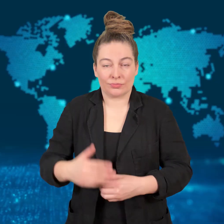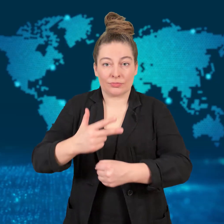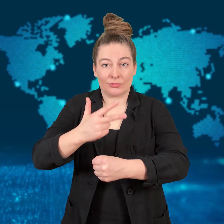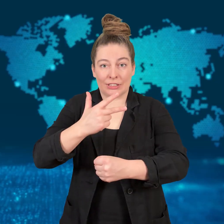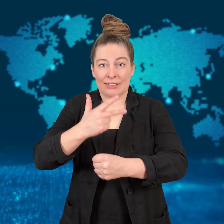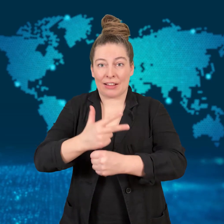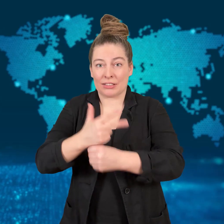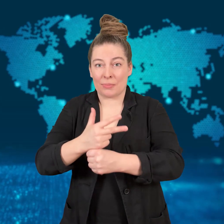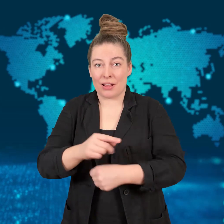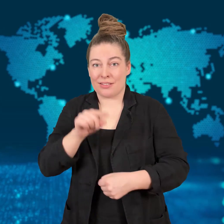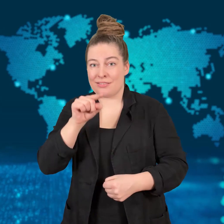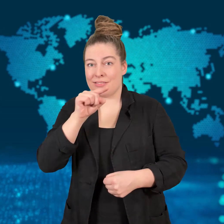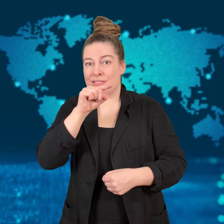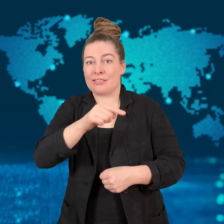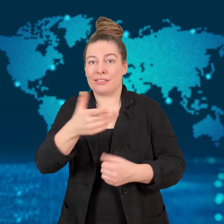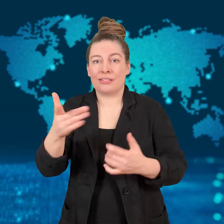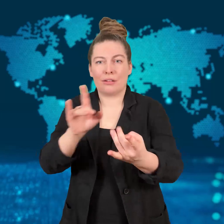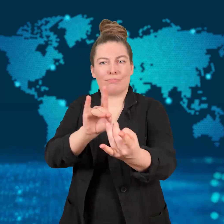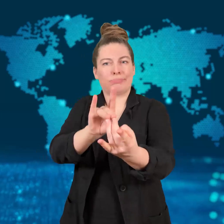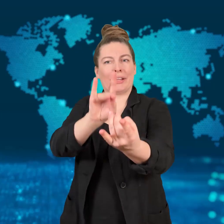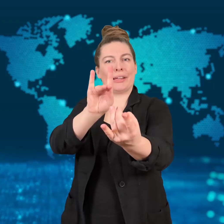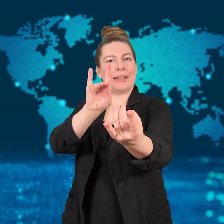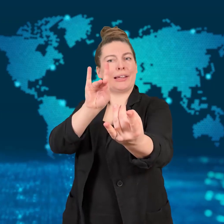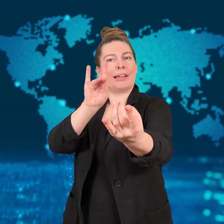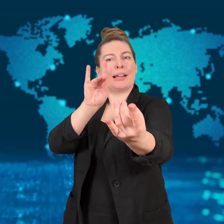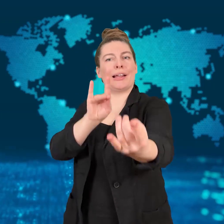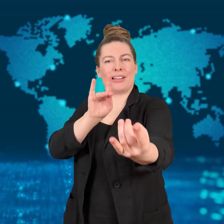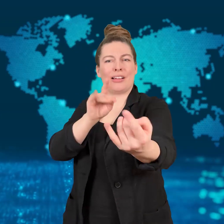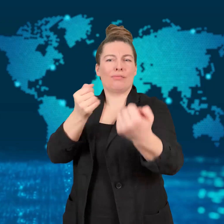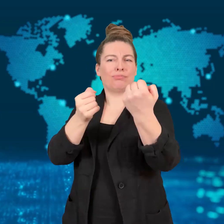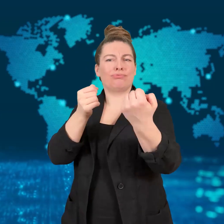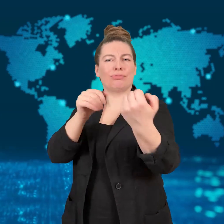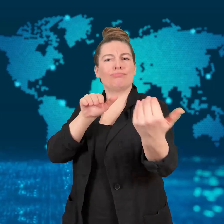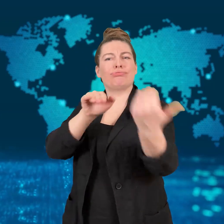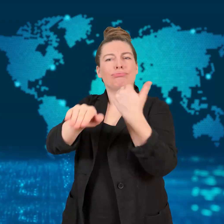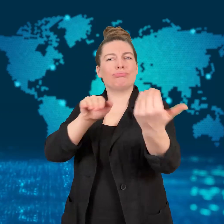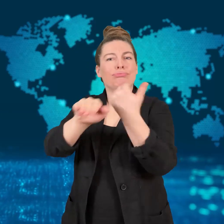[MONIKA]: More than 50 people died in Guatemala when